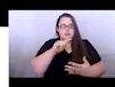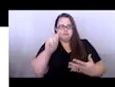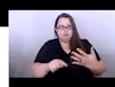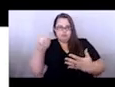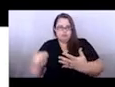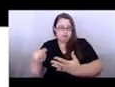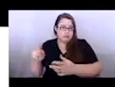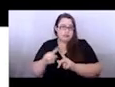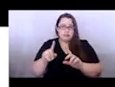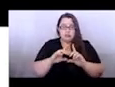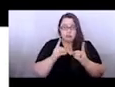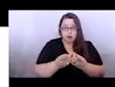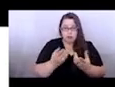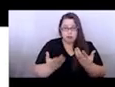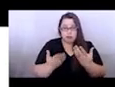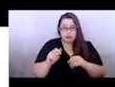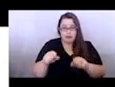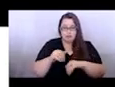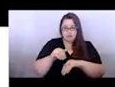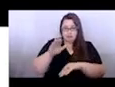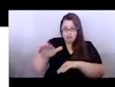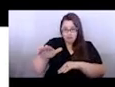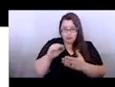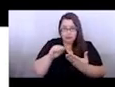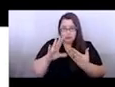that you may need to refer students to once you understand their concerns.